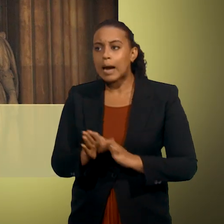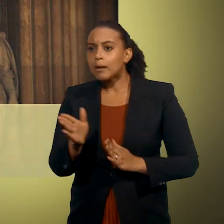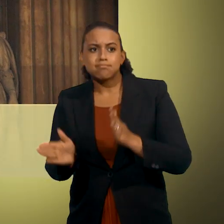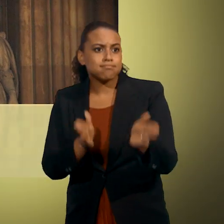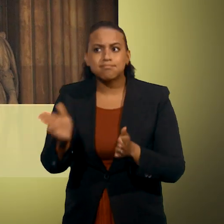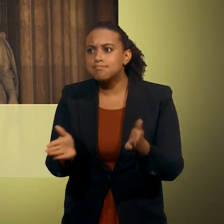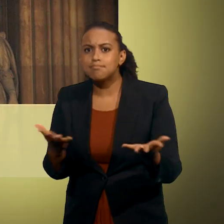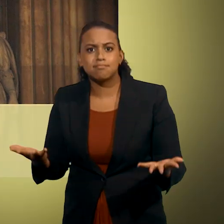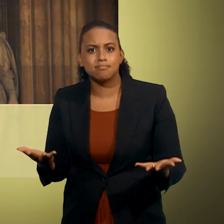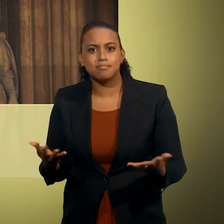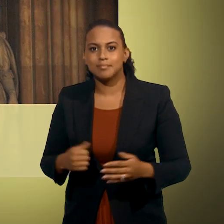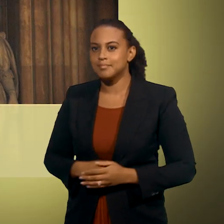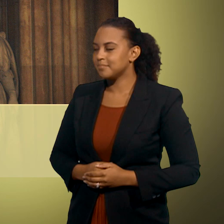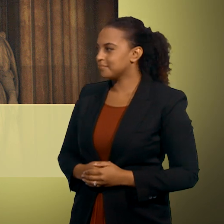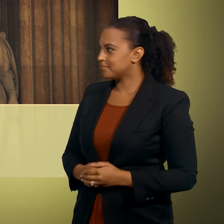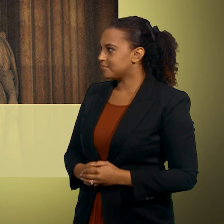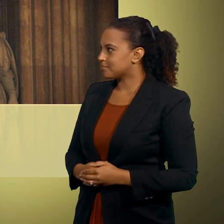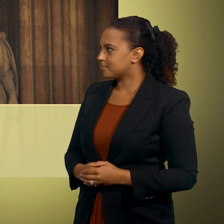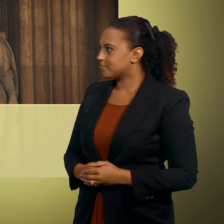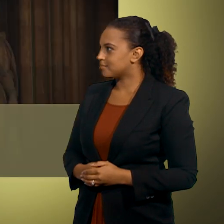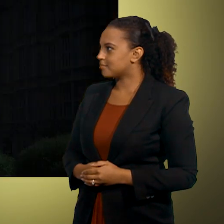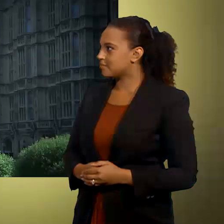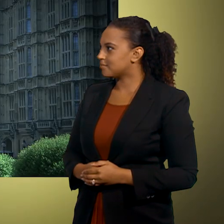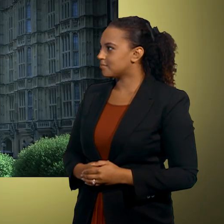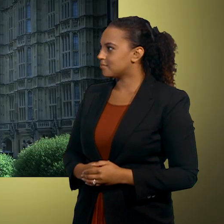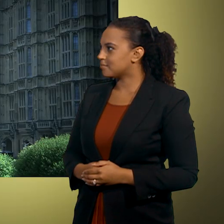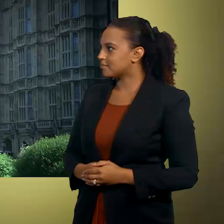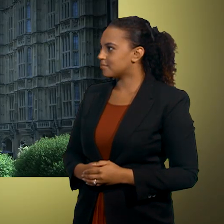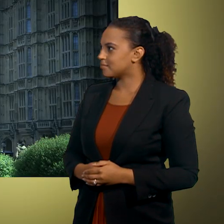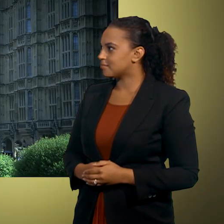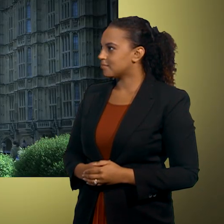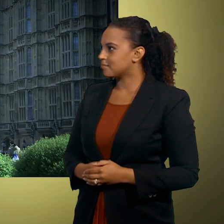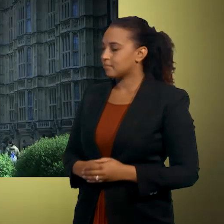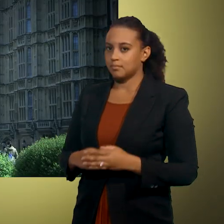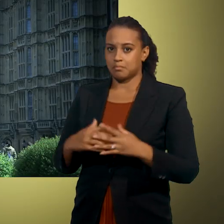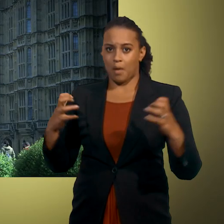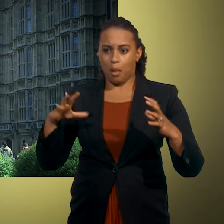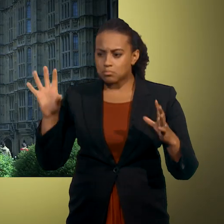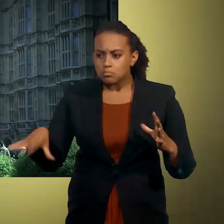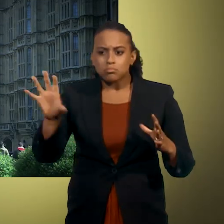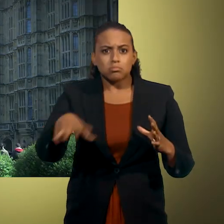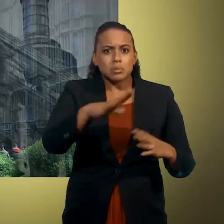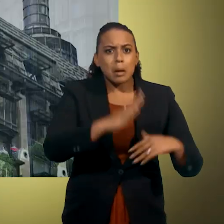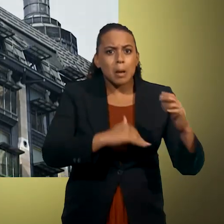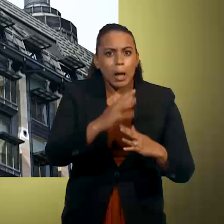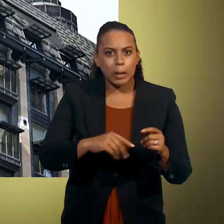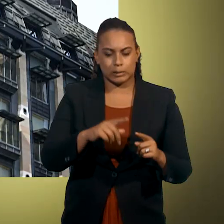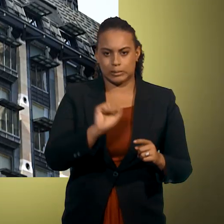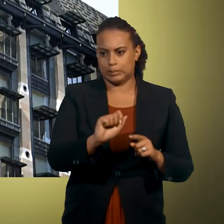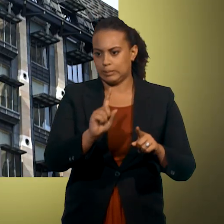Getting Around The Parliamentary Estate comprises a number of buildings with a range of different access